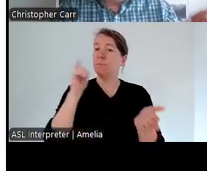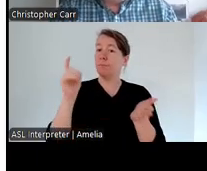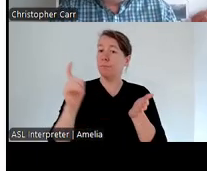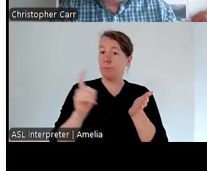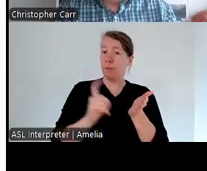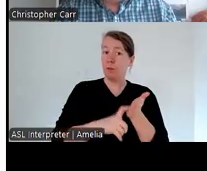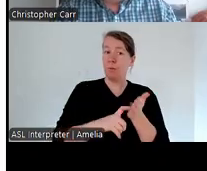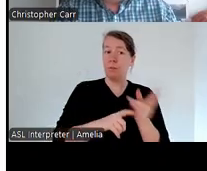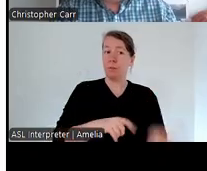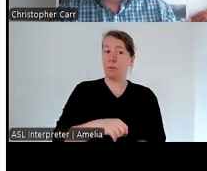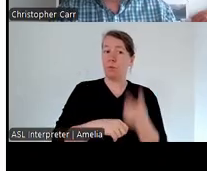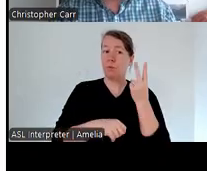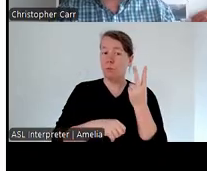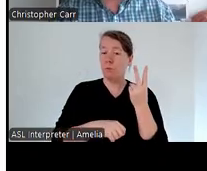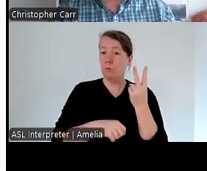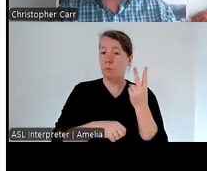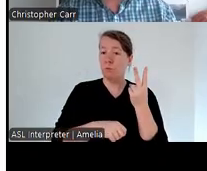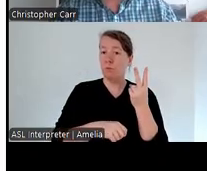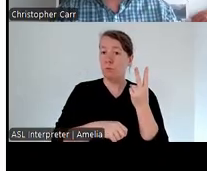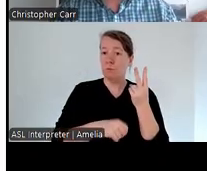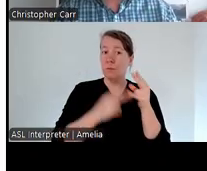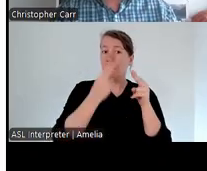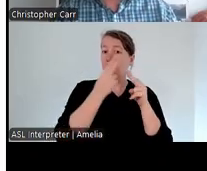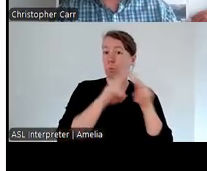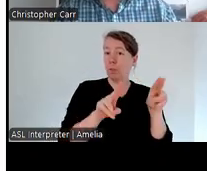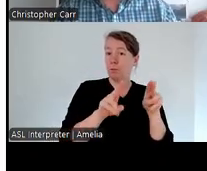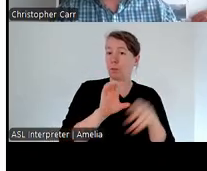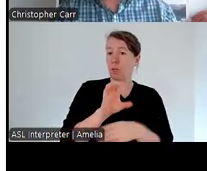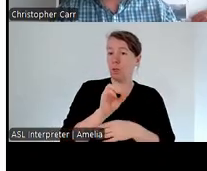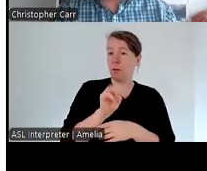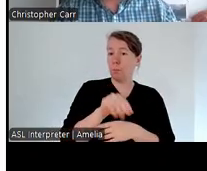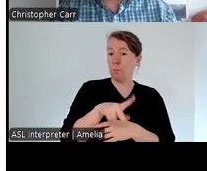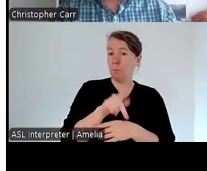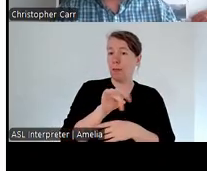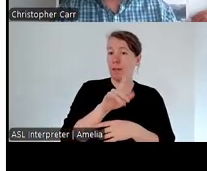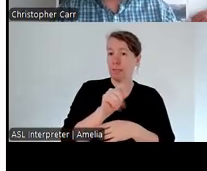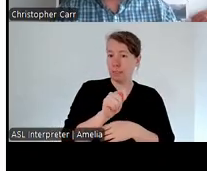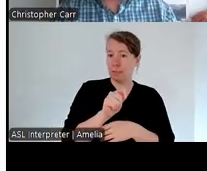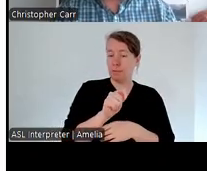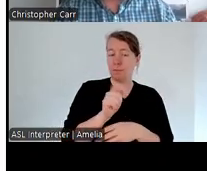There's the compact version of what to display, and then there's a more descriptive